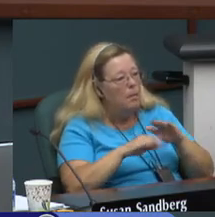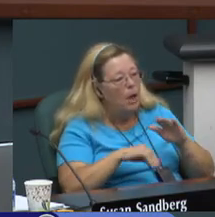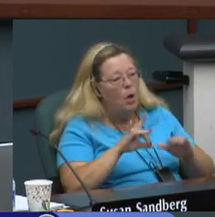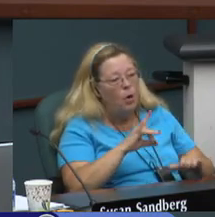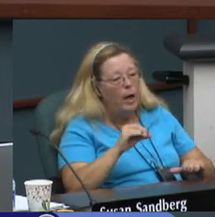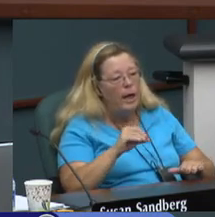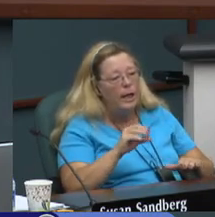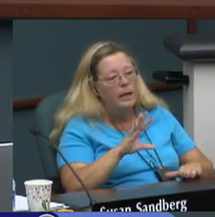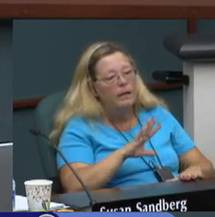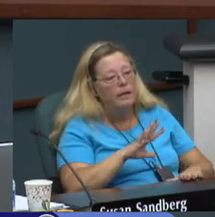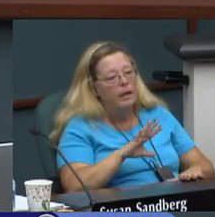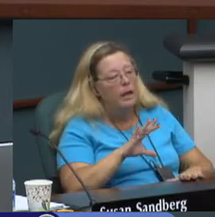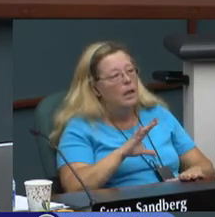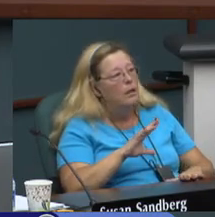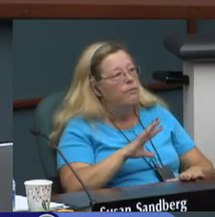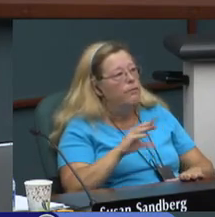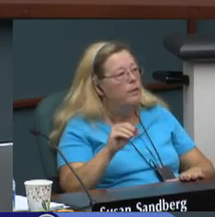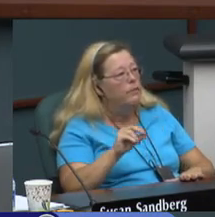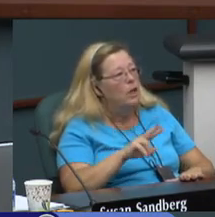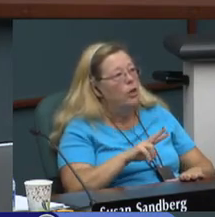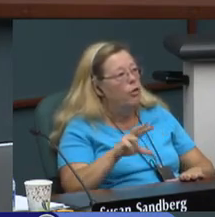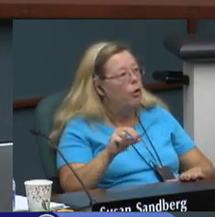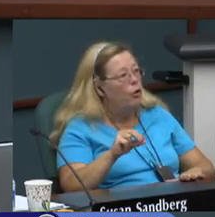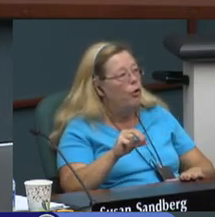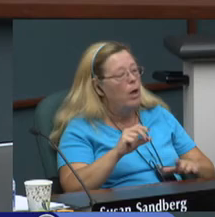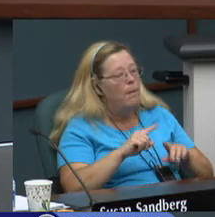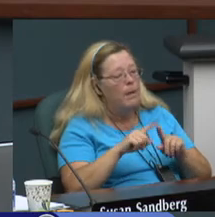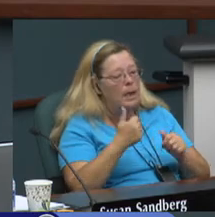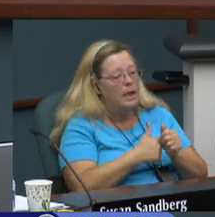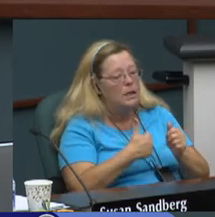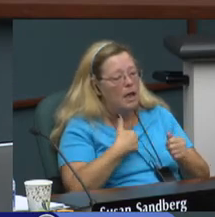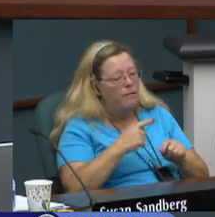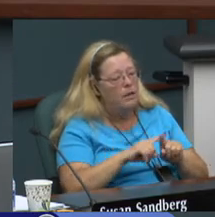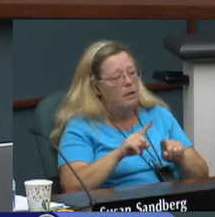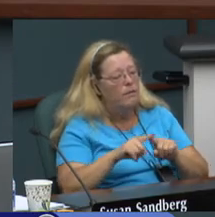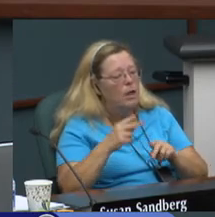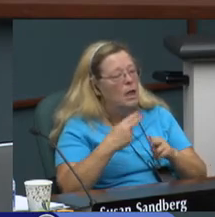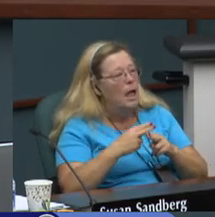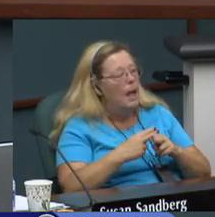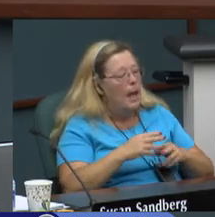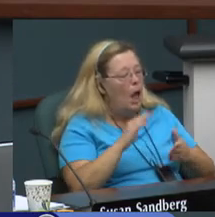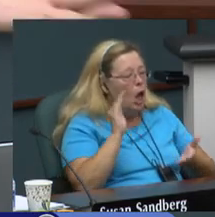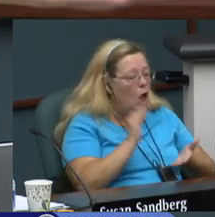60 below 30 and they each have a different name low very low extremely